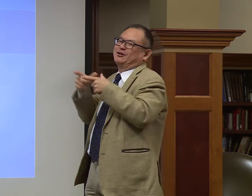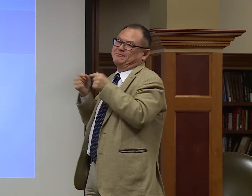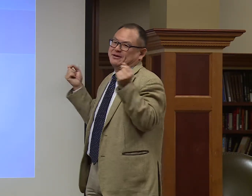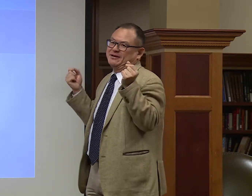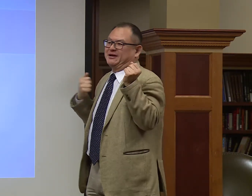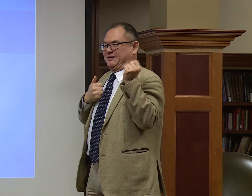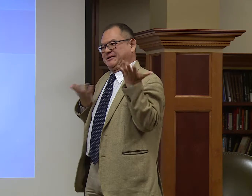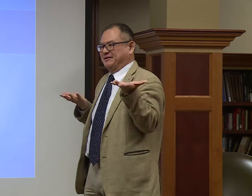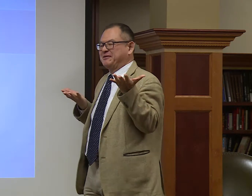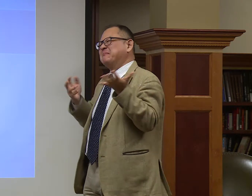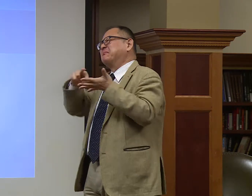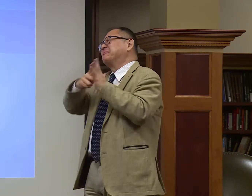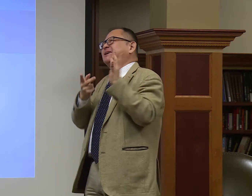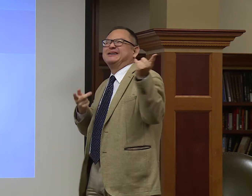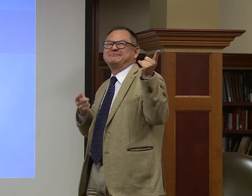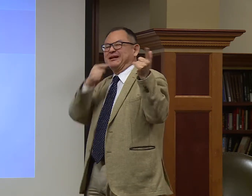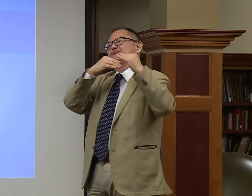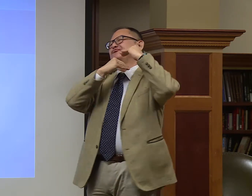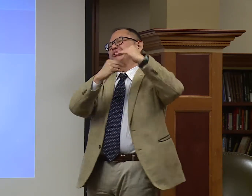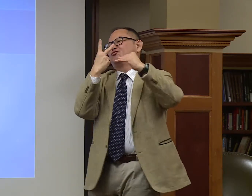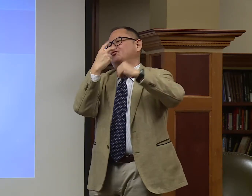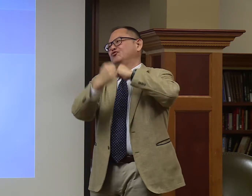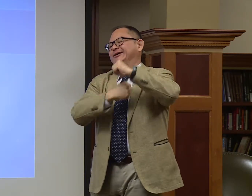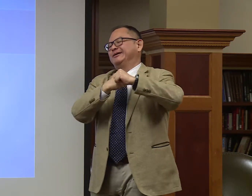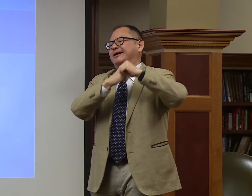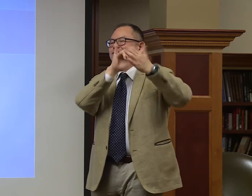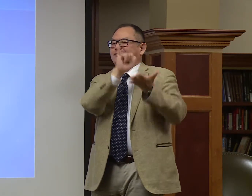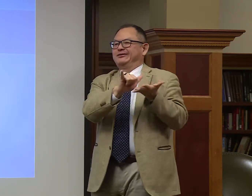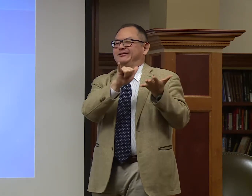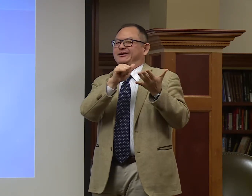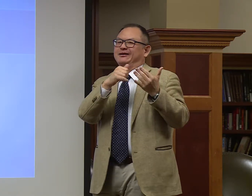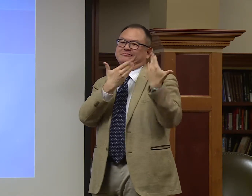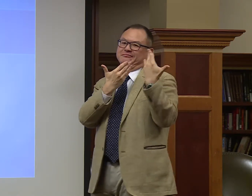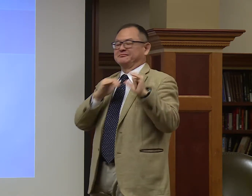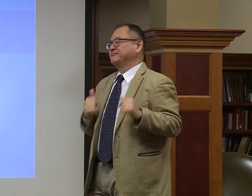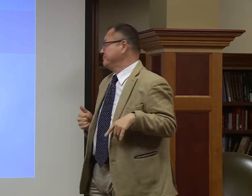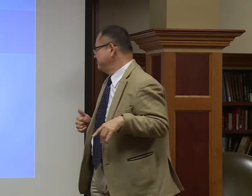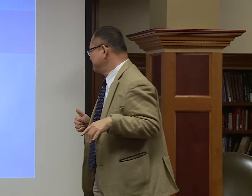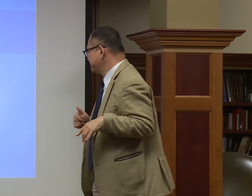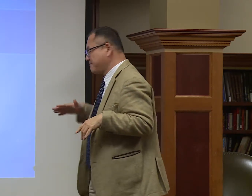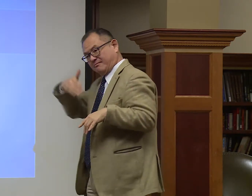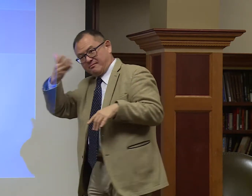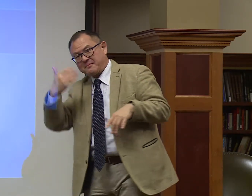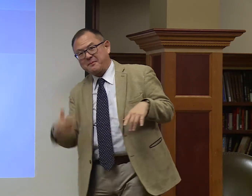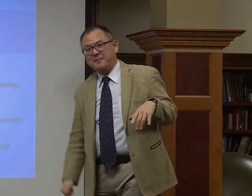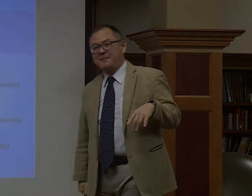I was limited to two years at the University of Rochester and went back to Japan after that.